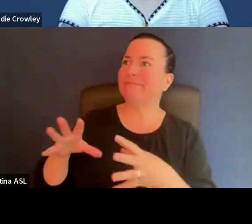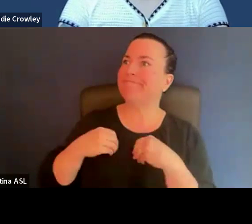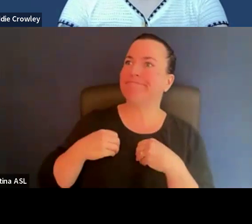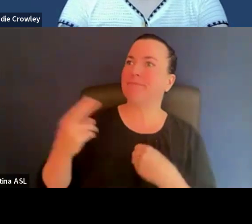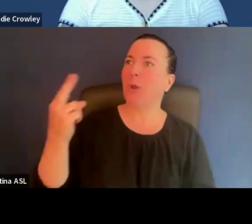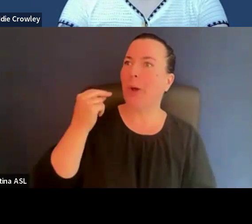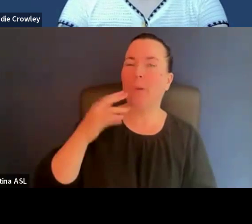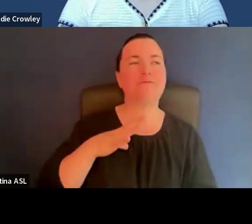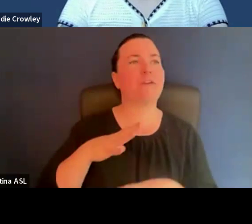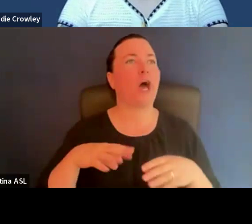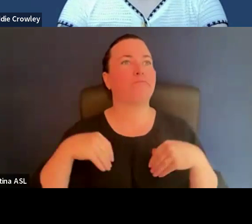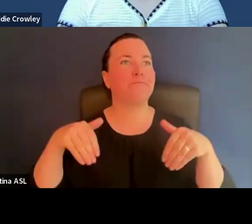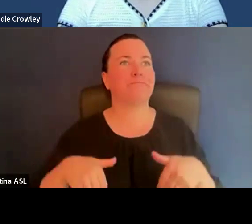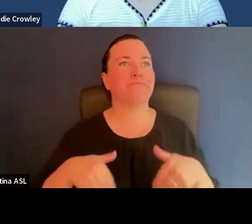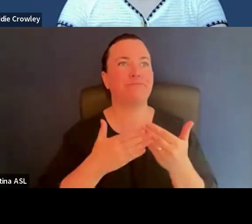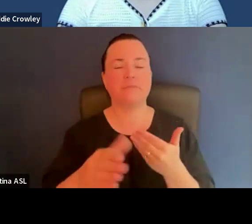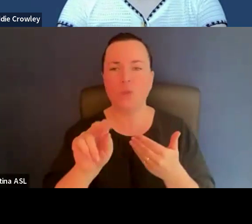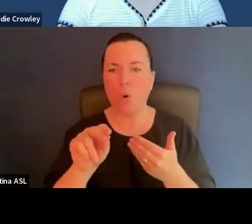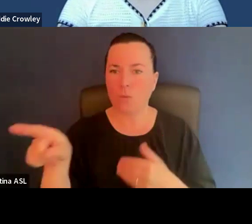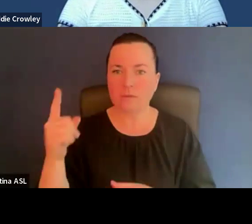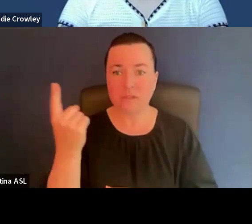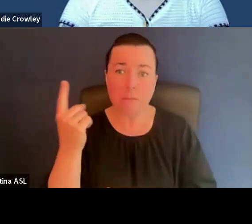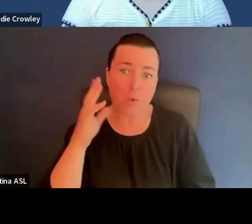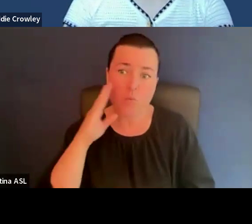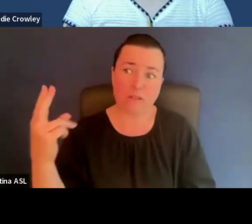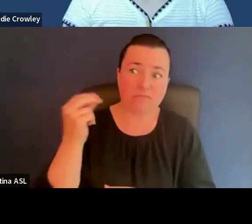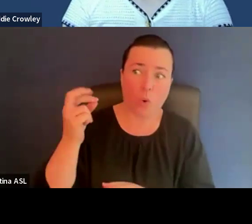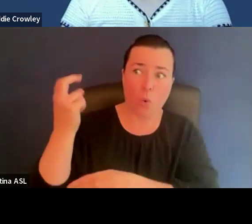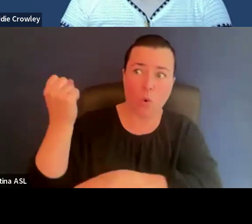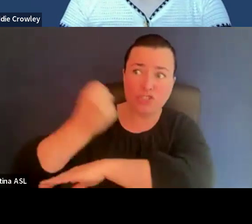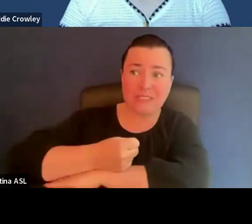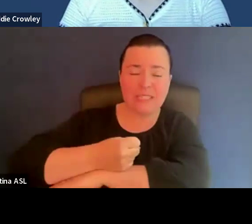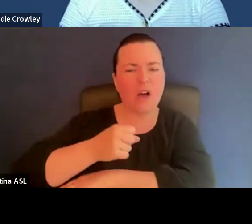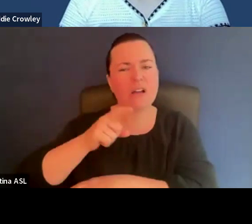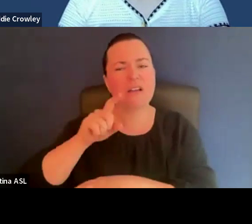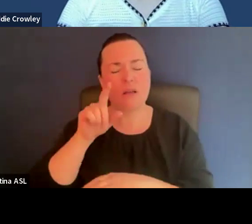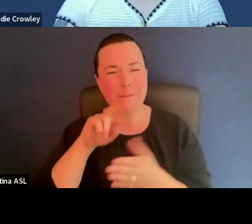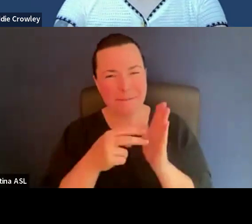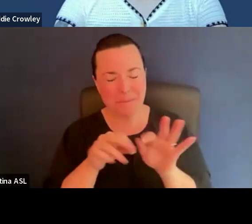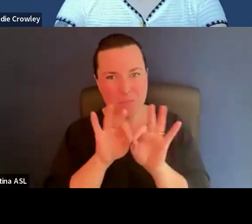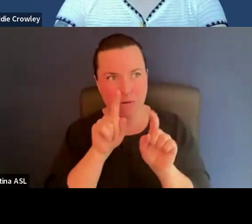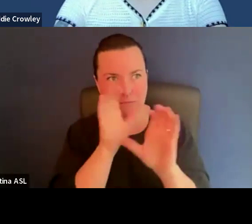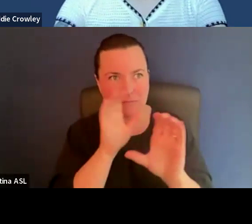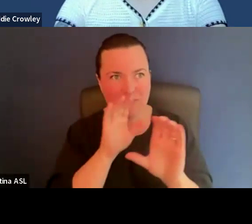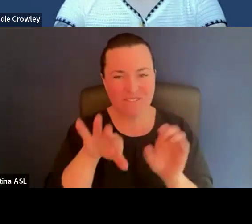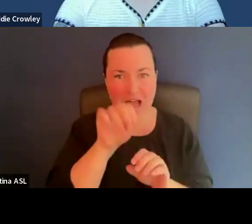it's okay, it's gonna happen, and it doesn't mean that your voice doesn't matter. Just means we have to find a different route to try to go about and advocate again.